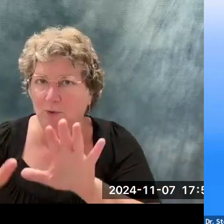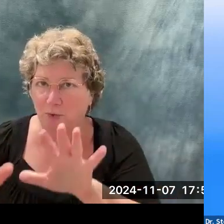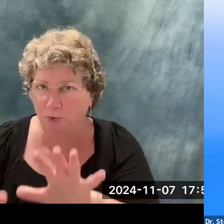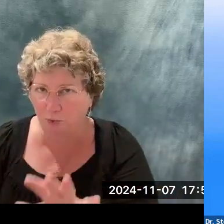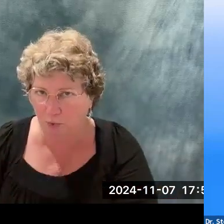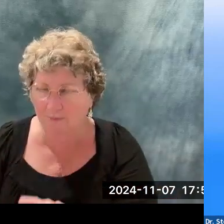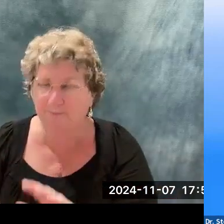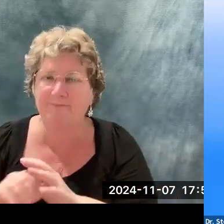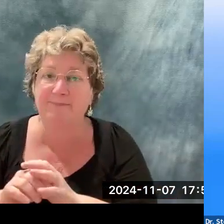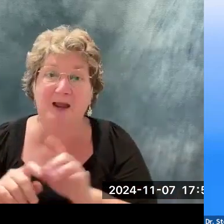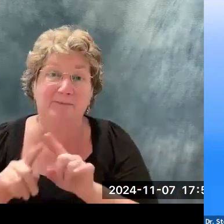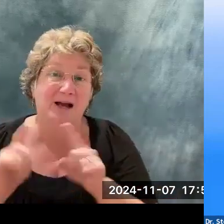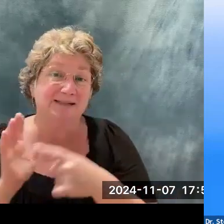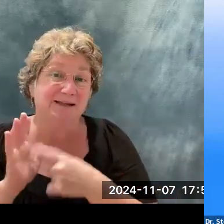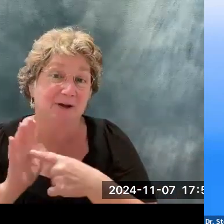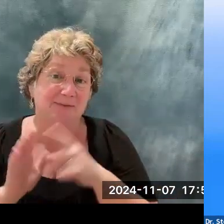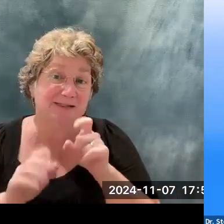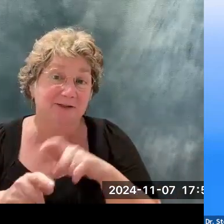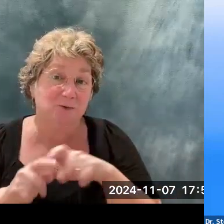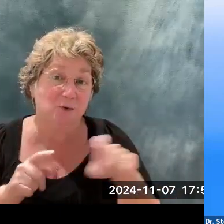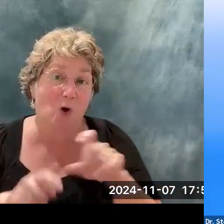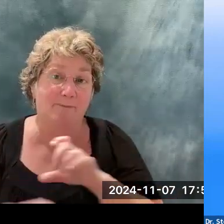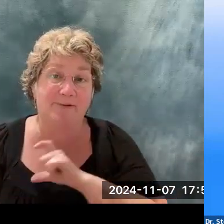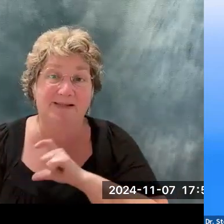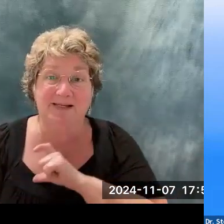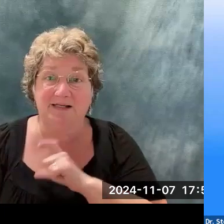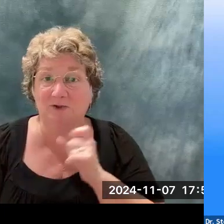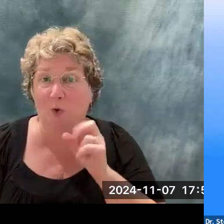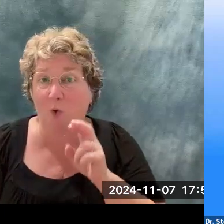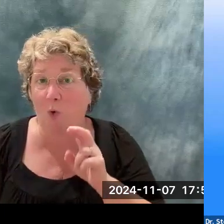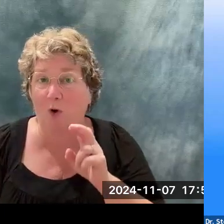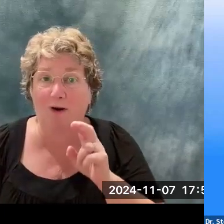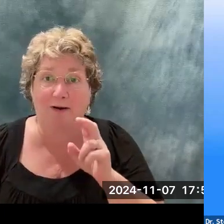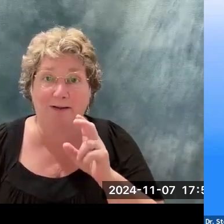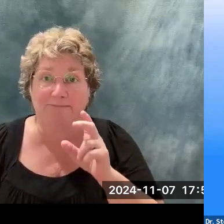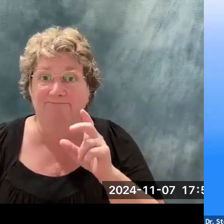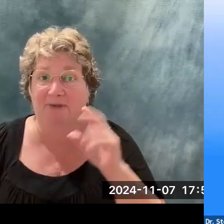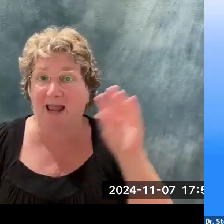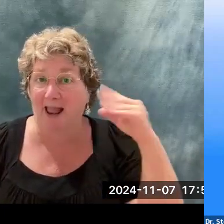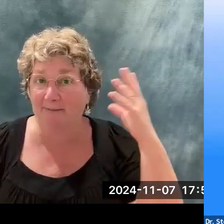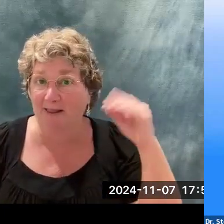ambulance to go to the hospital or something like that, but that's very rare. And it's typically